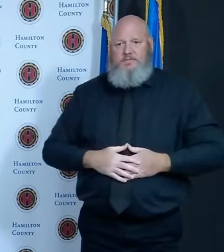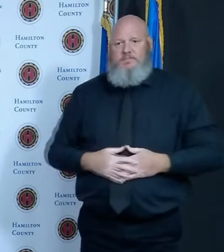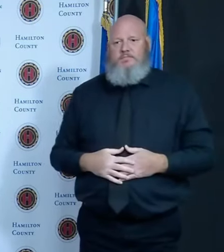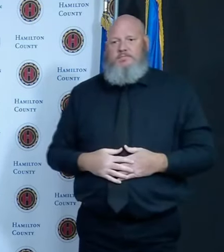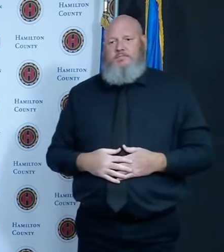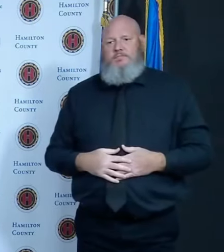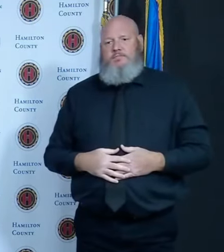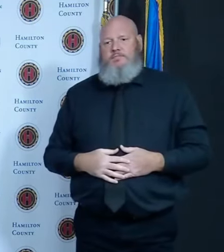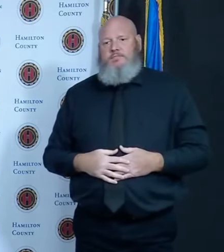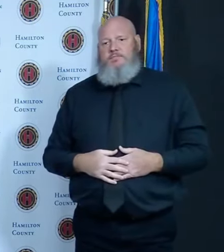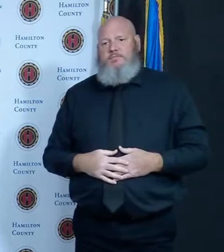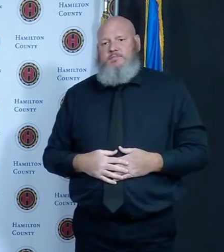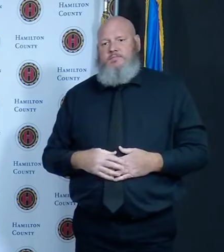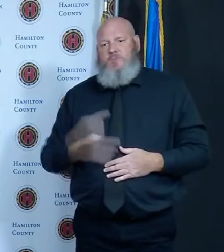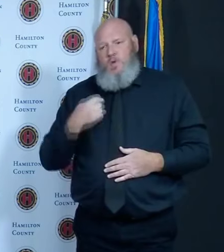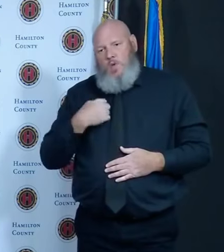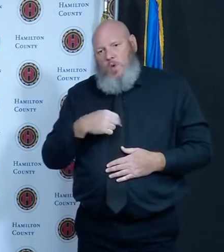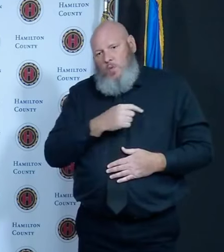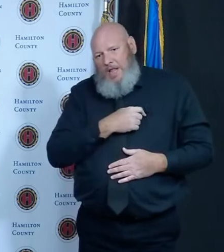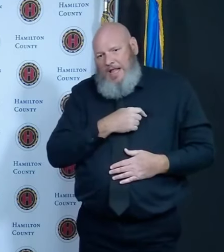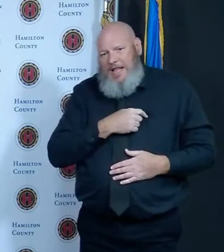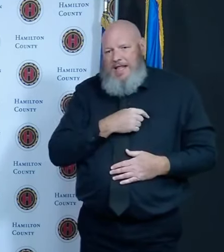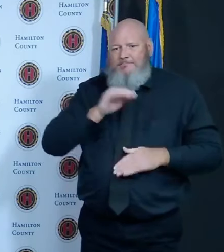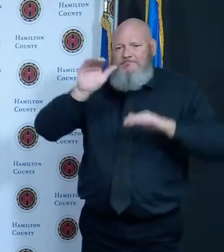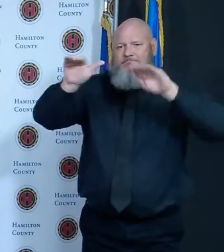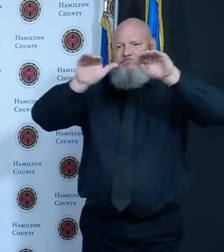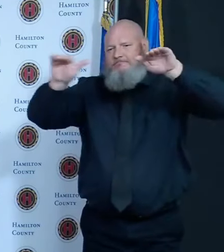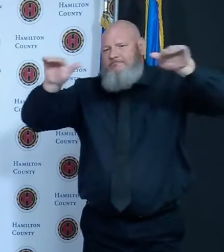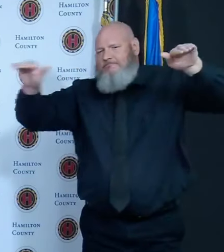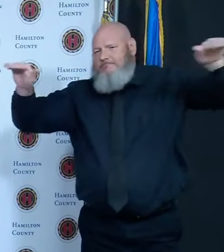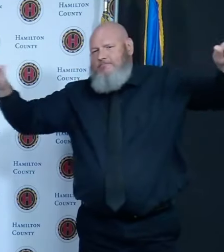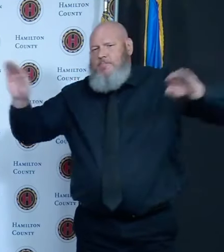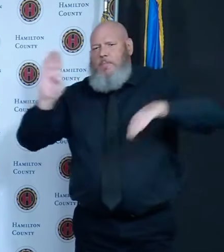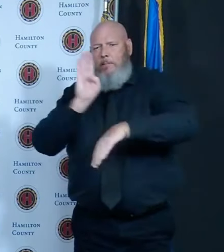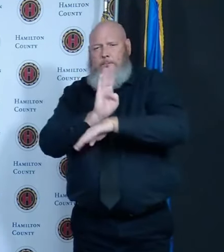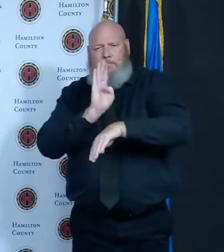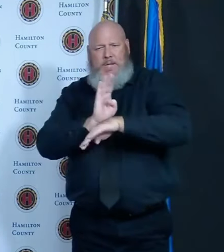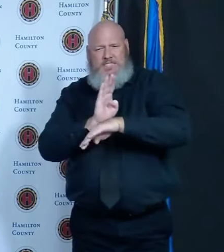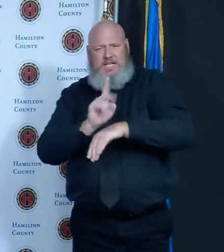figure out not only how to get access to the to the SBA monies but how they can